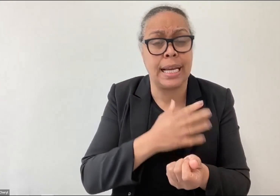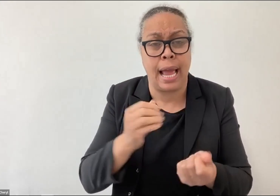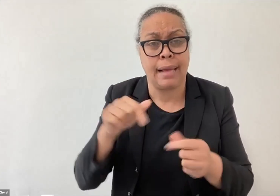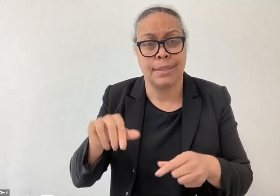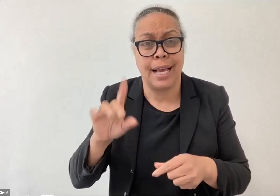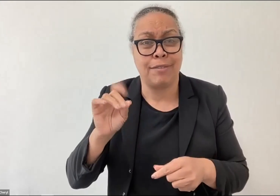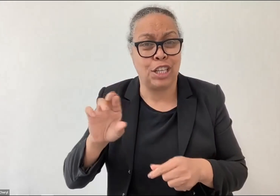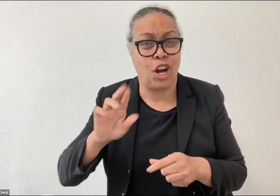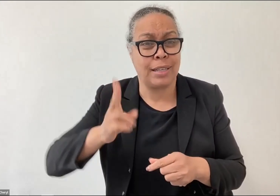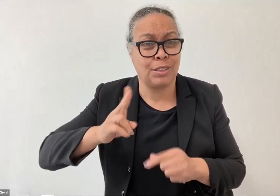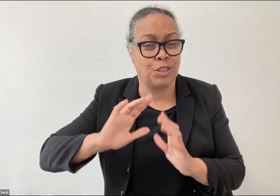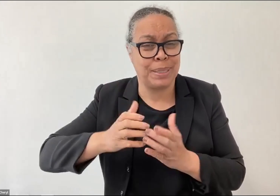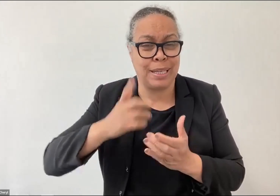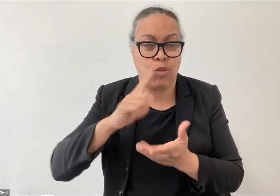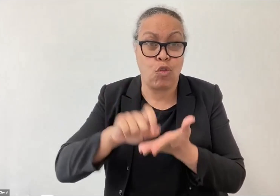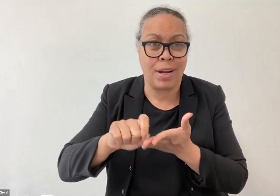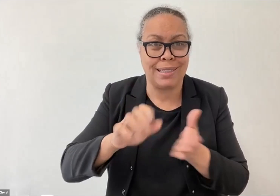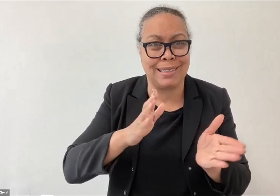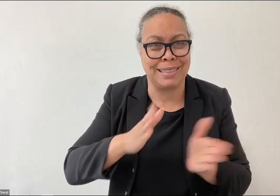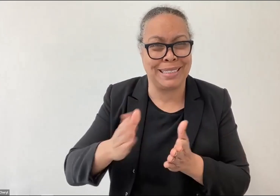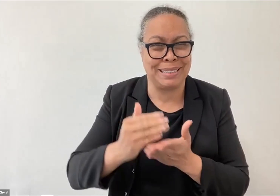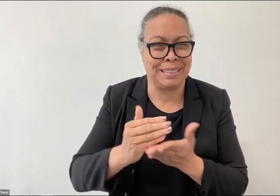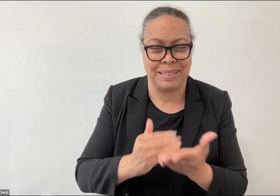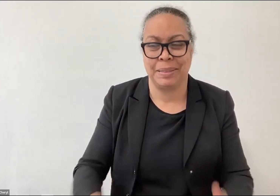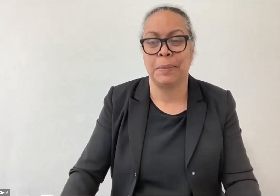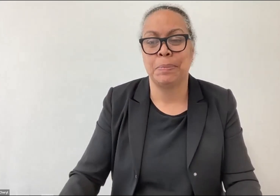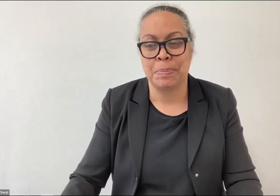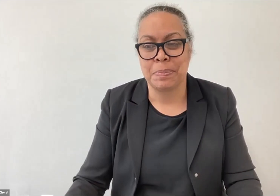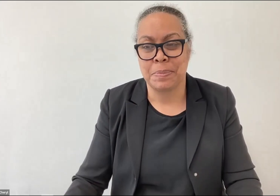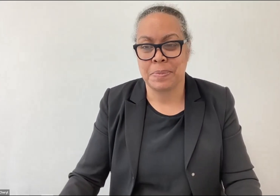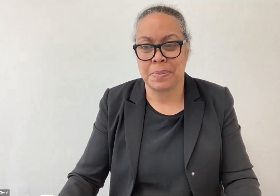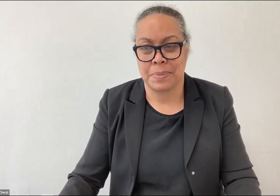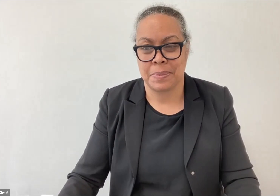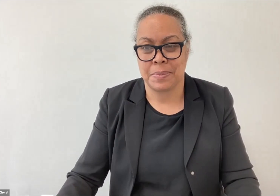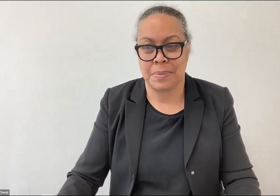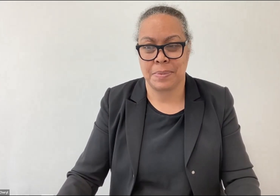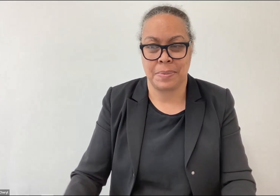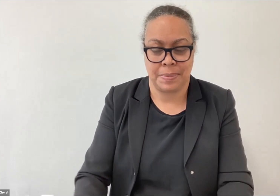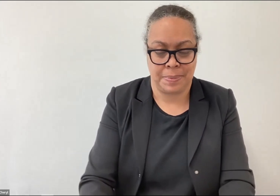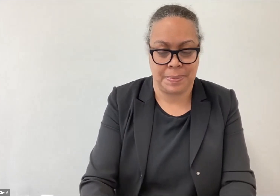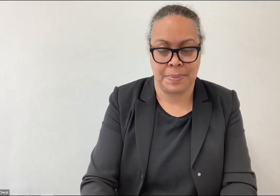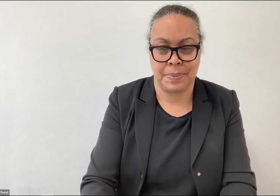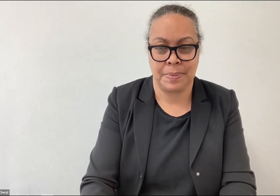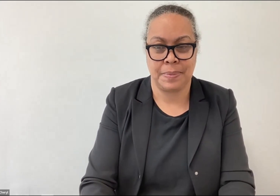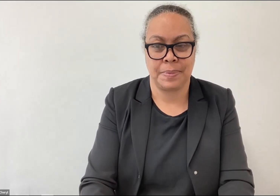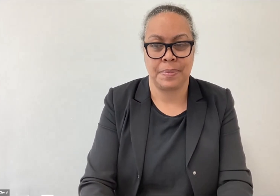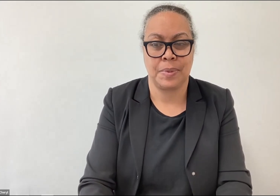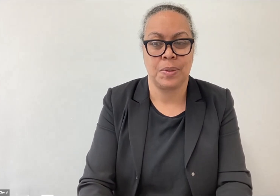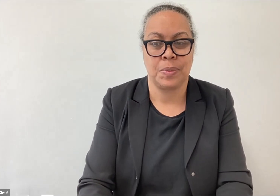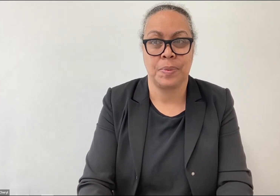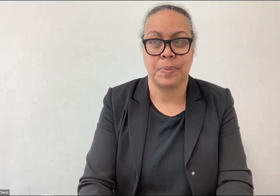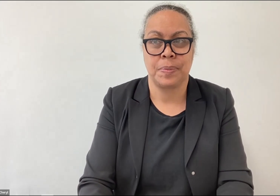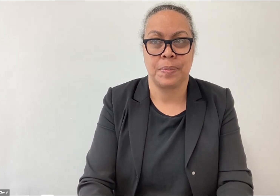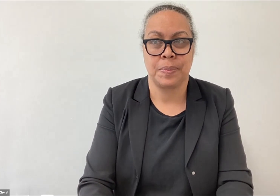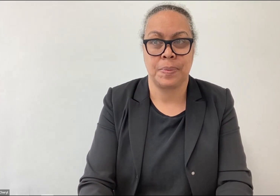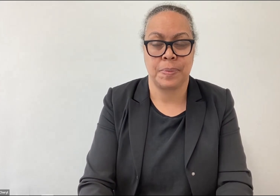Moral Legacy committee we're writing these lessons lesson plans which I think you will all find very really important.